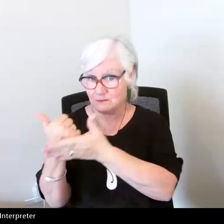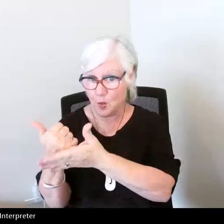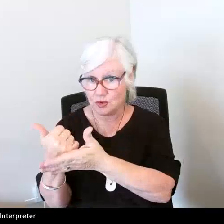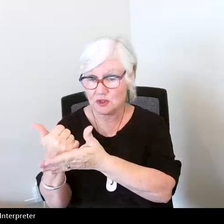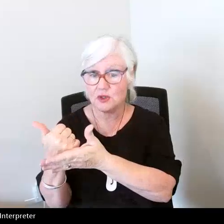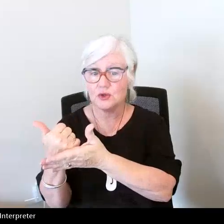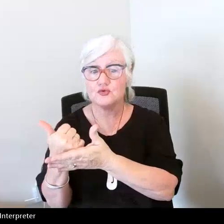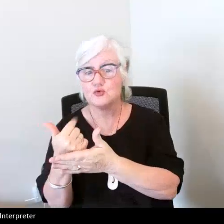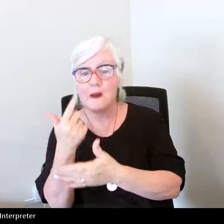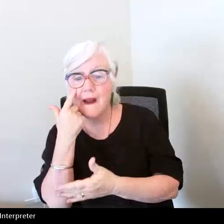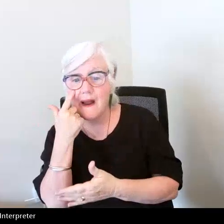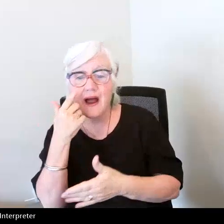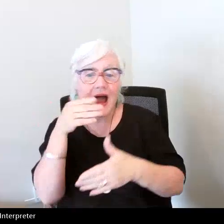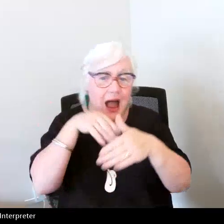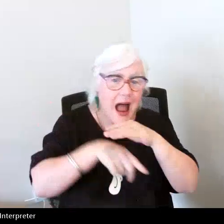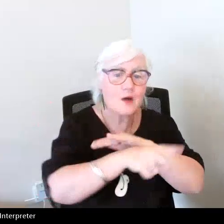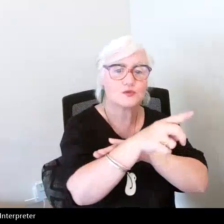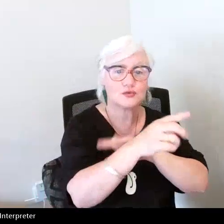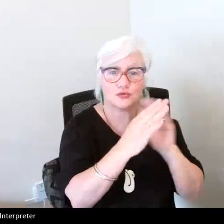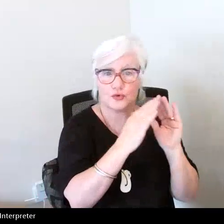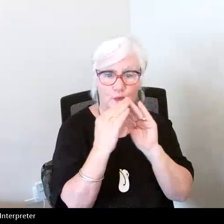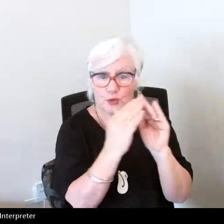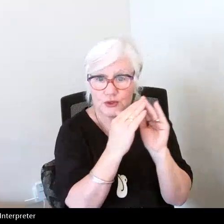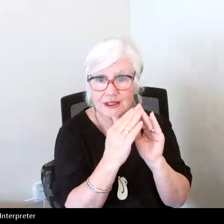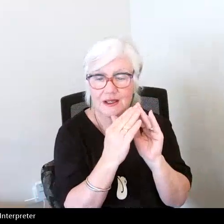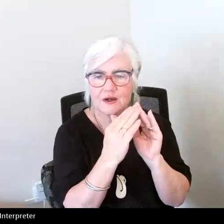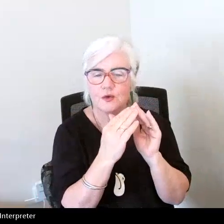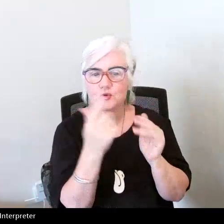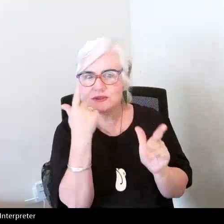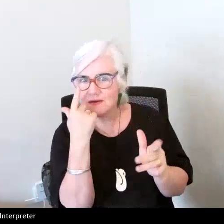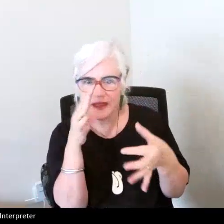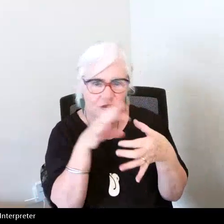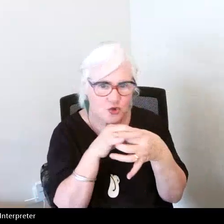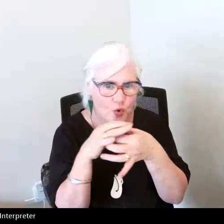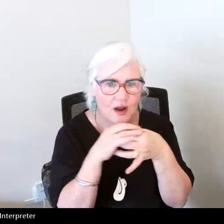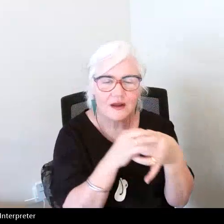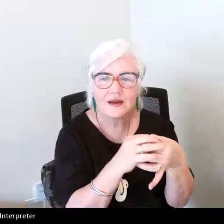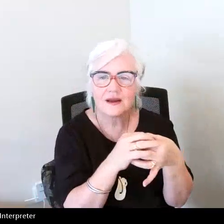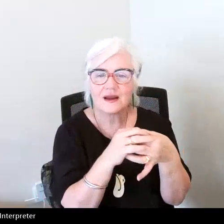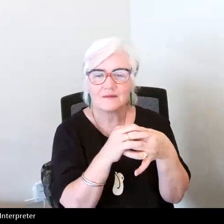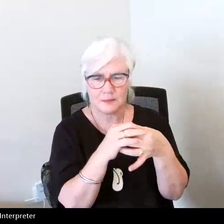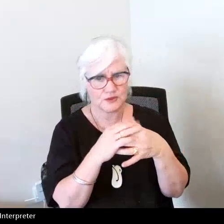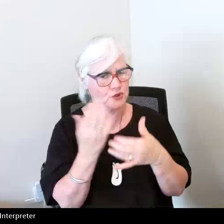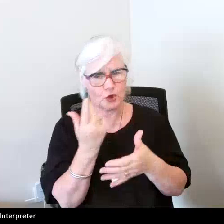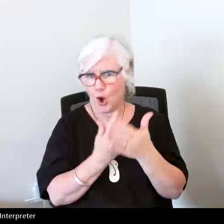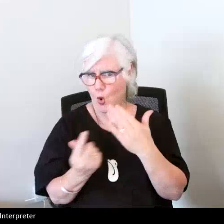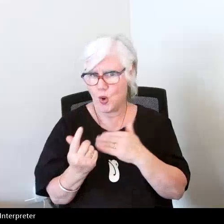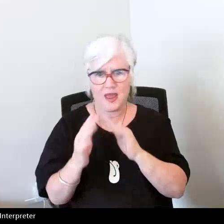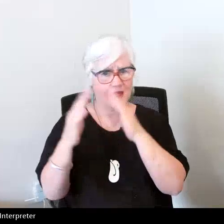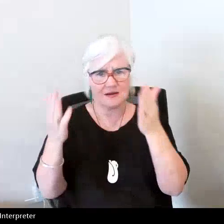to be streamlined, so that you would be a part of community outside of the house.